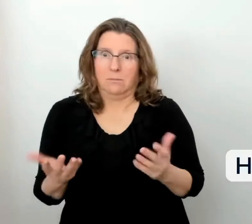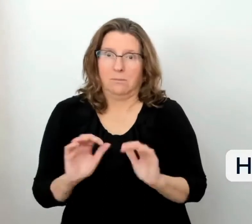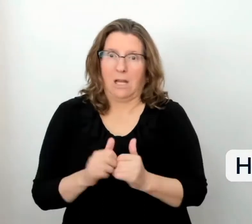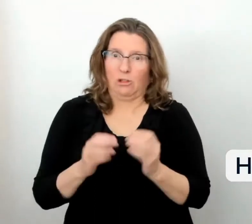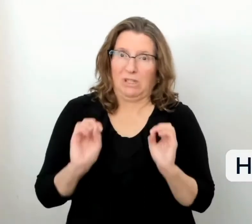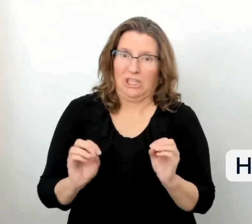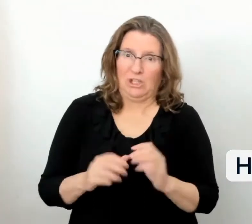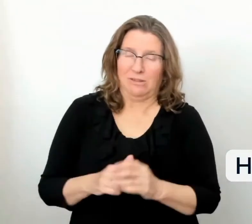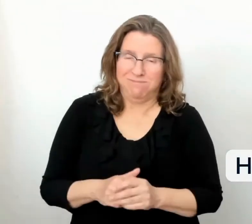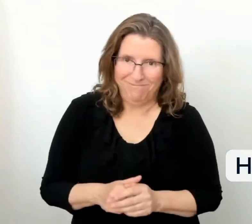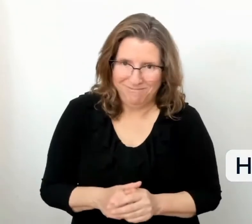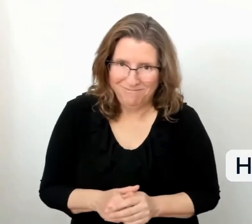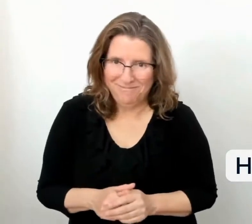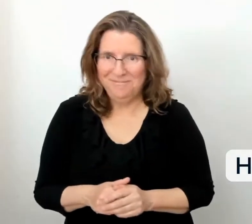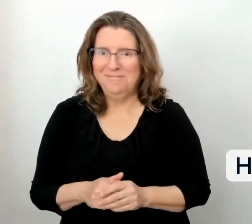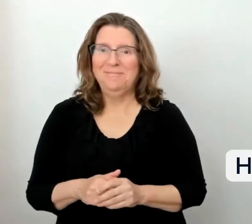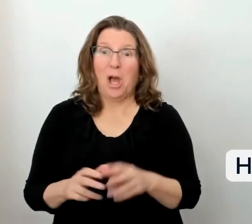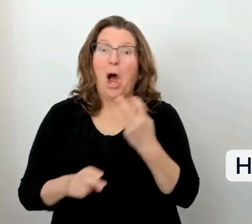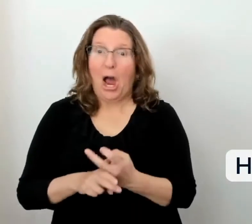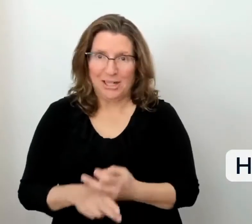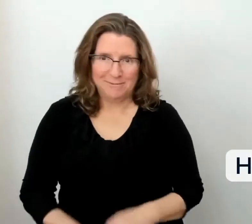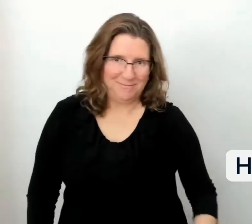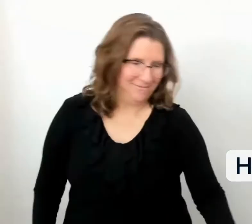So how do you teach? Tough question!